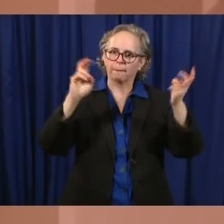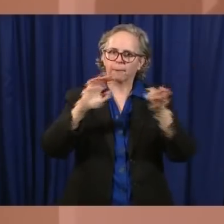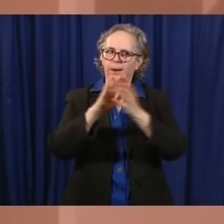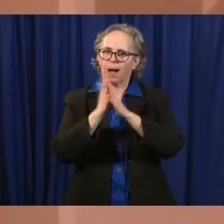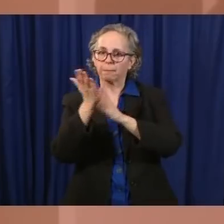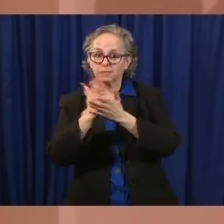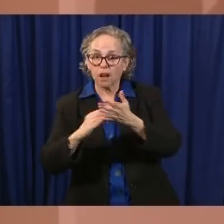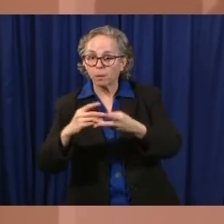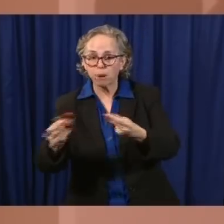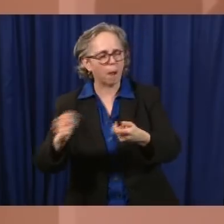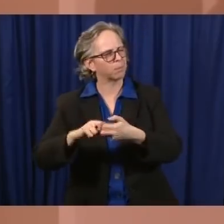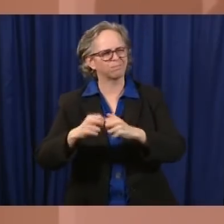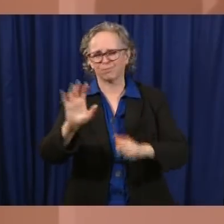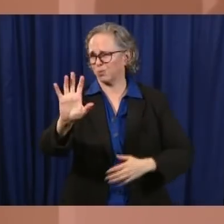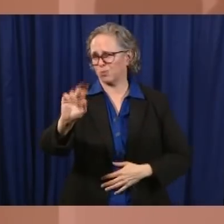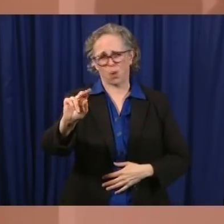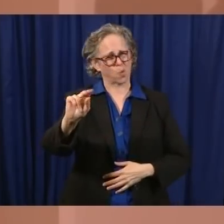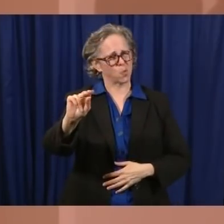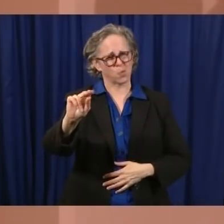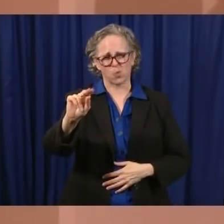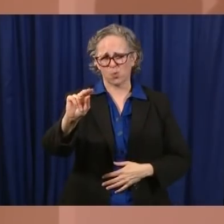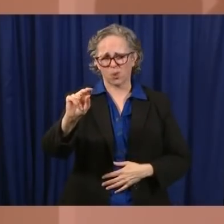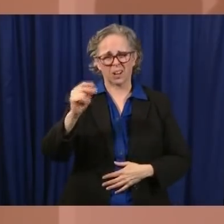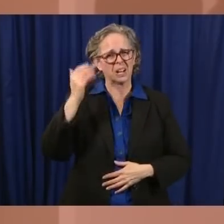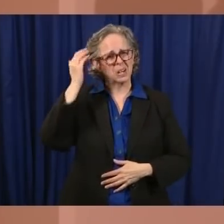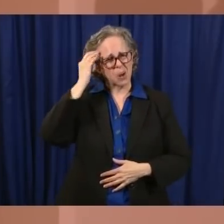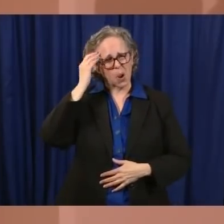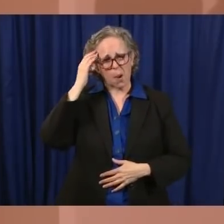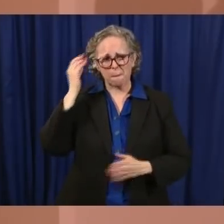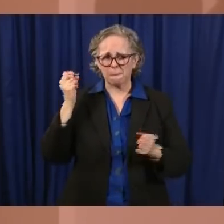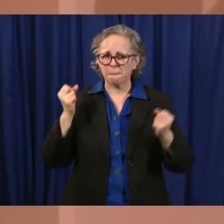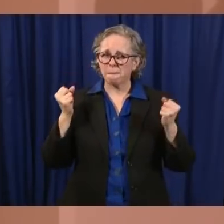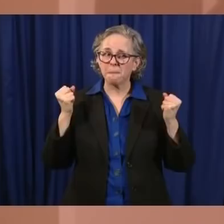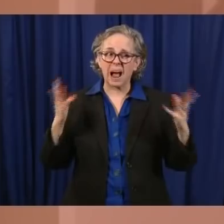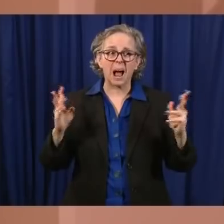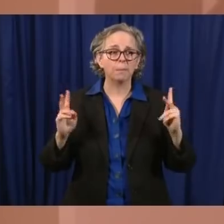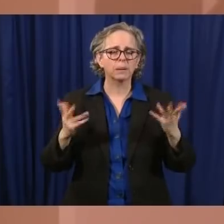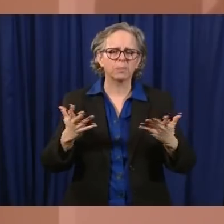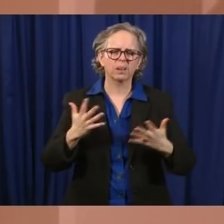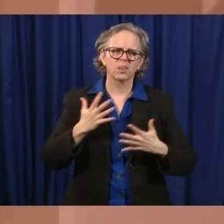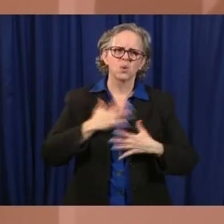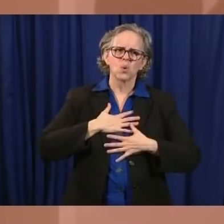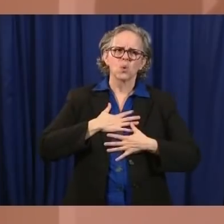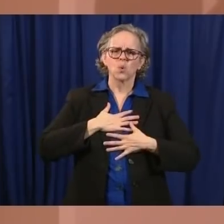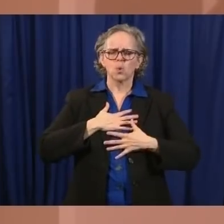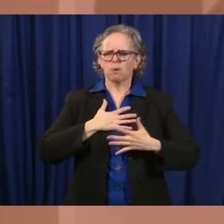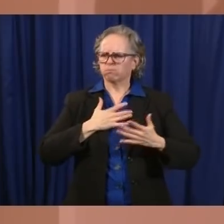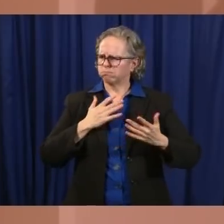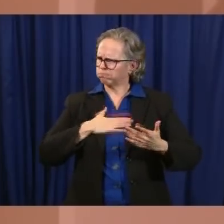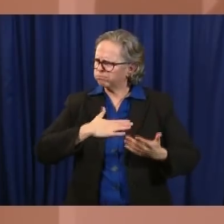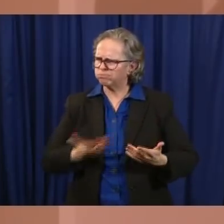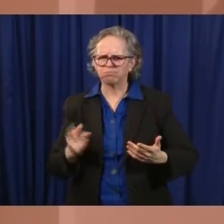TO IDENTIFY THESE DAUGHTER DOLLARS -- IDENTIFY THESE DOLLARS, I KNOW IT WILL BE